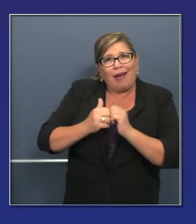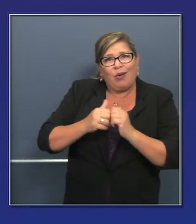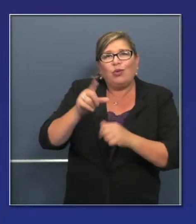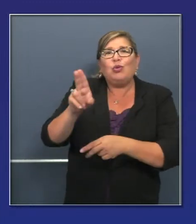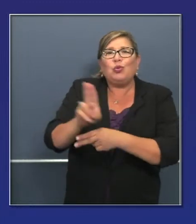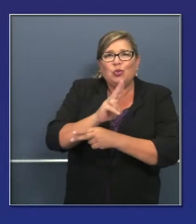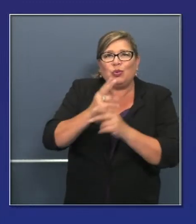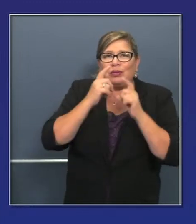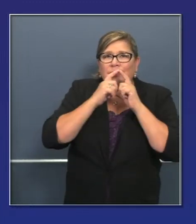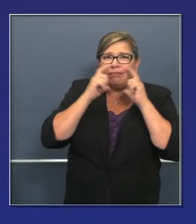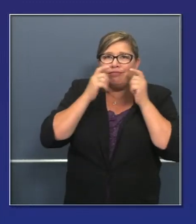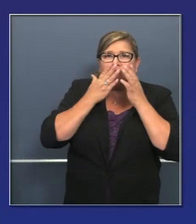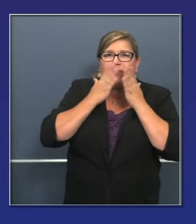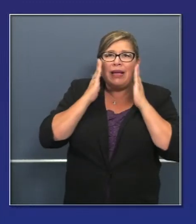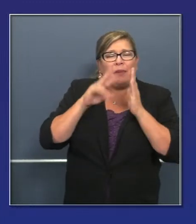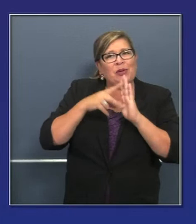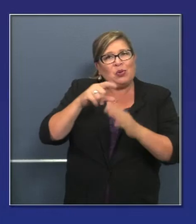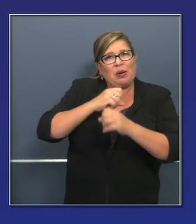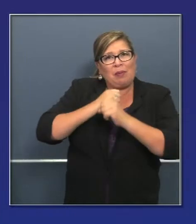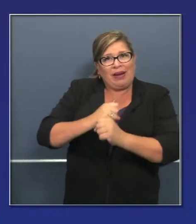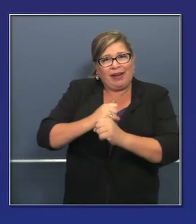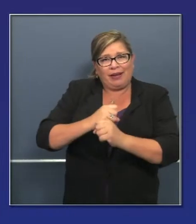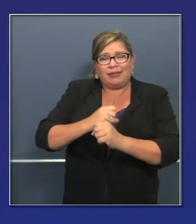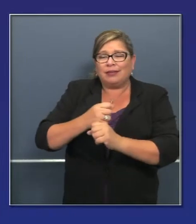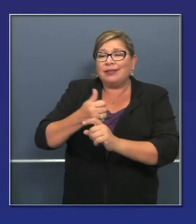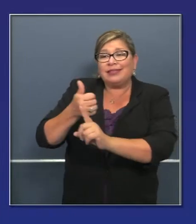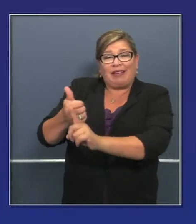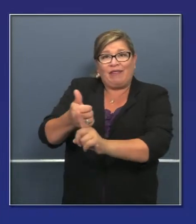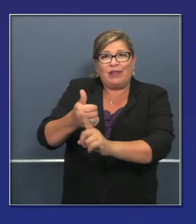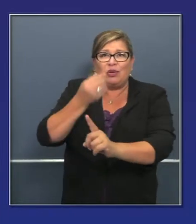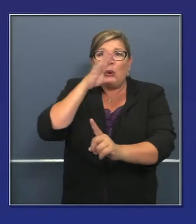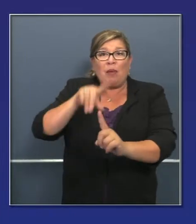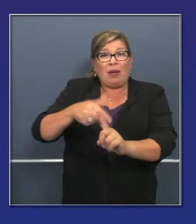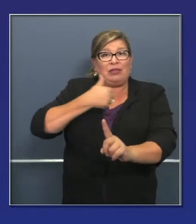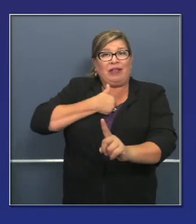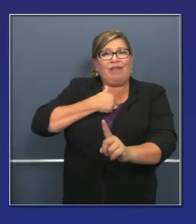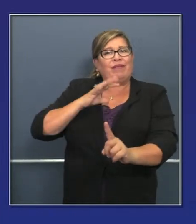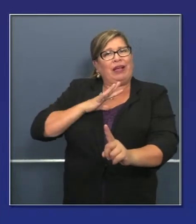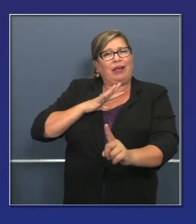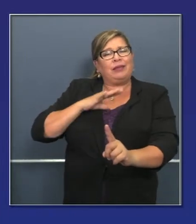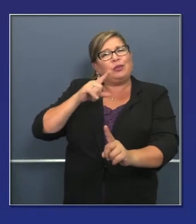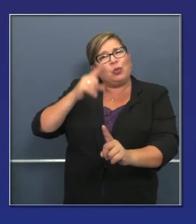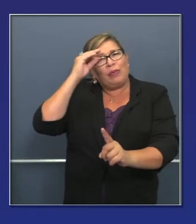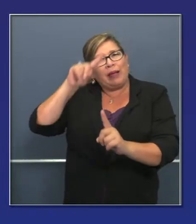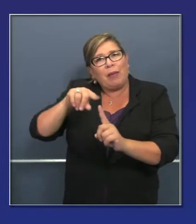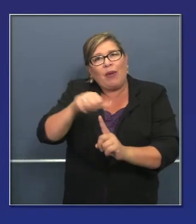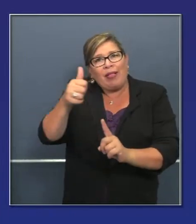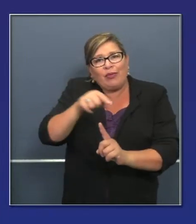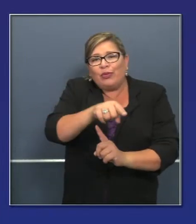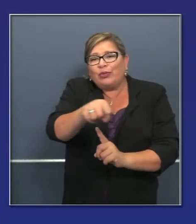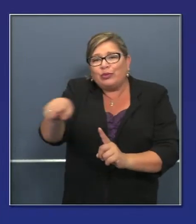wearing a face covering if not just yourself consider others in your life and strangers